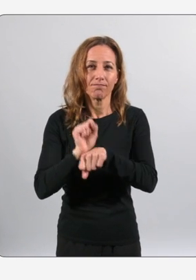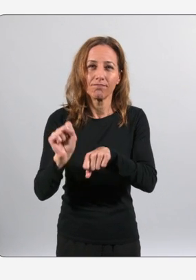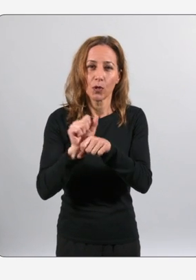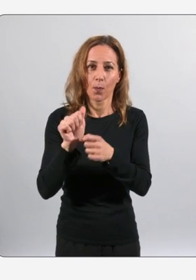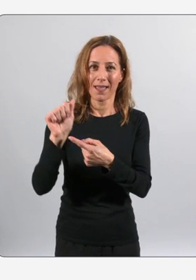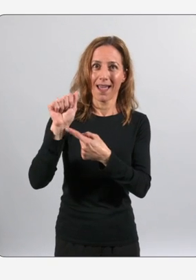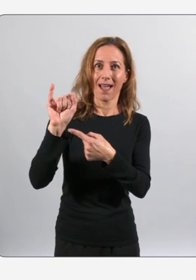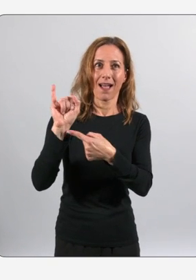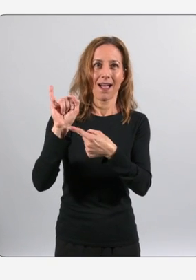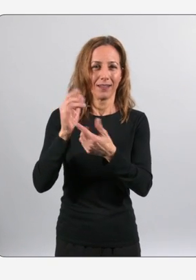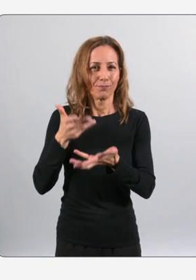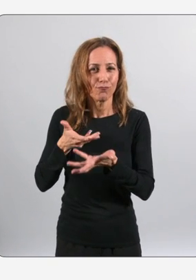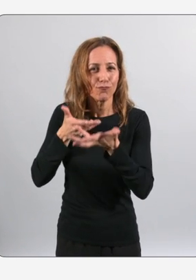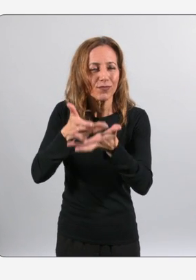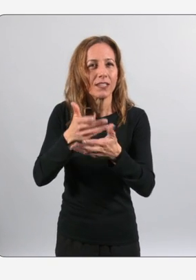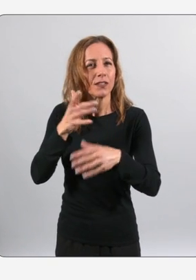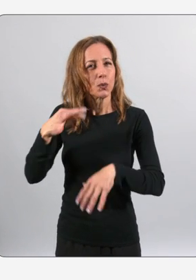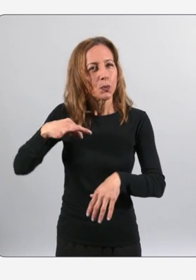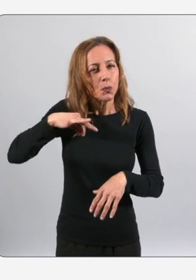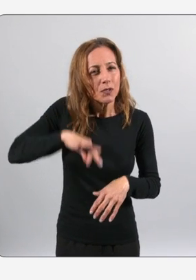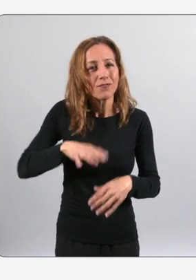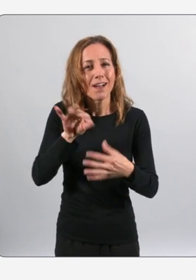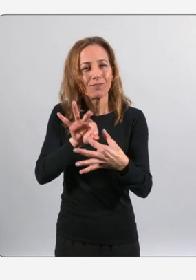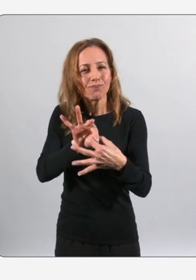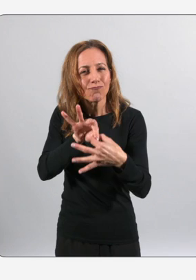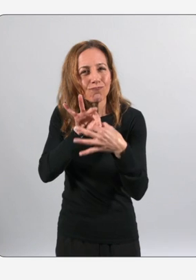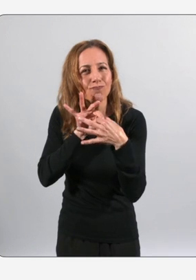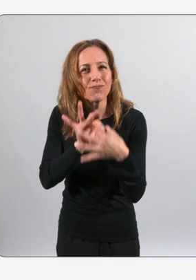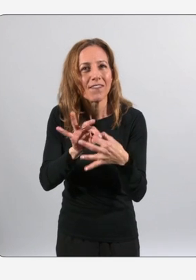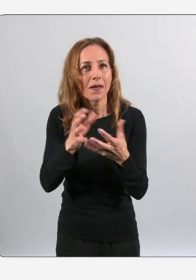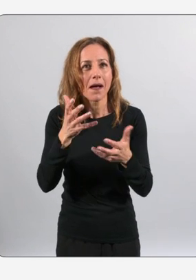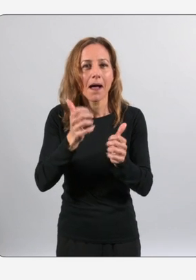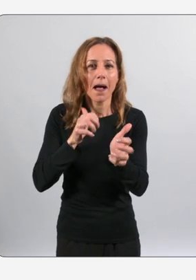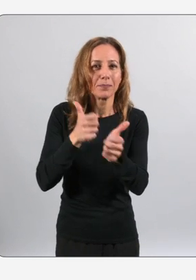these AI and capabilities to you. But then you probably wondering,